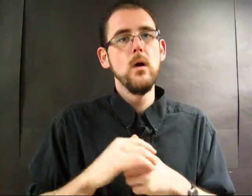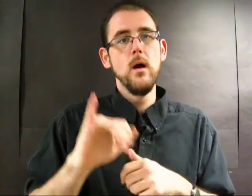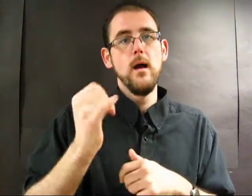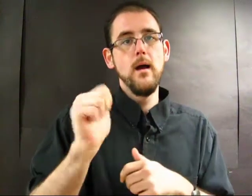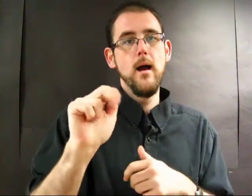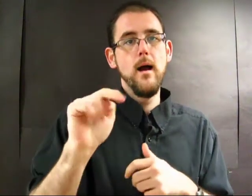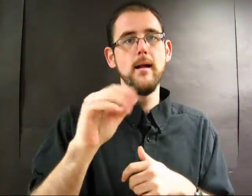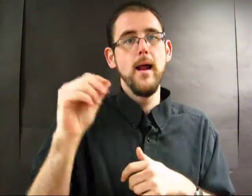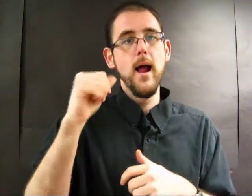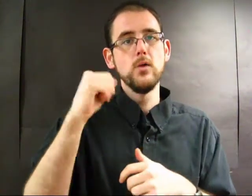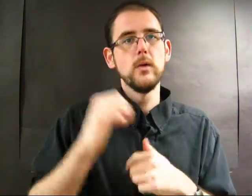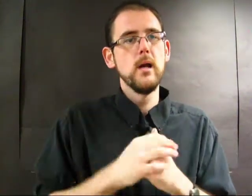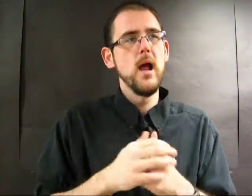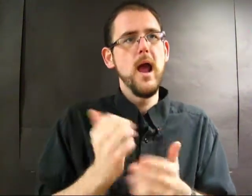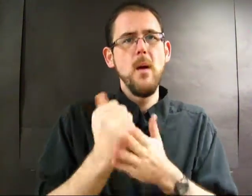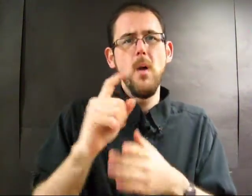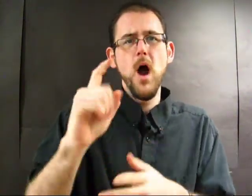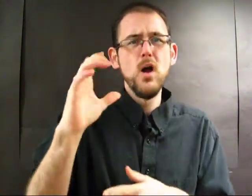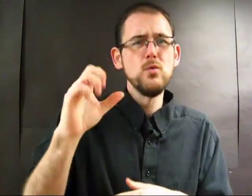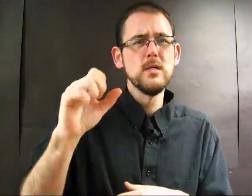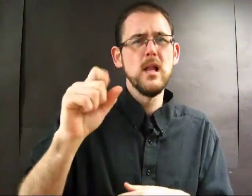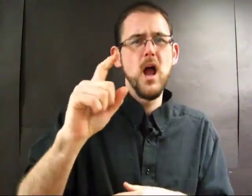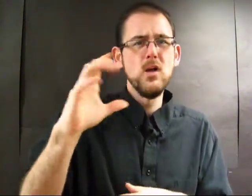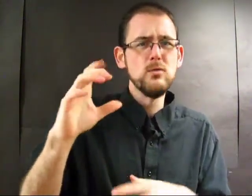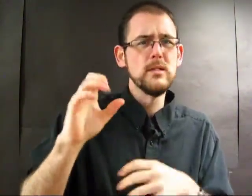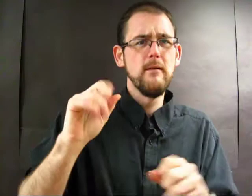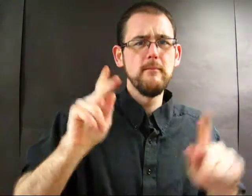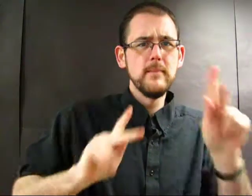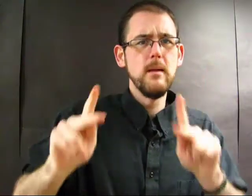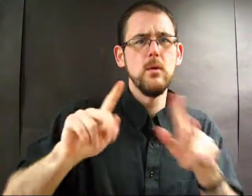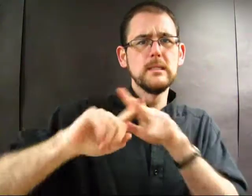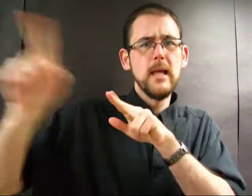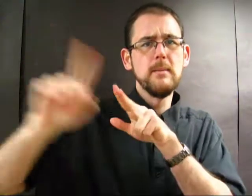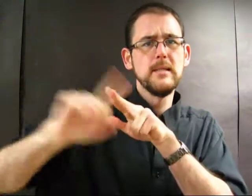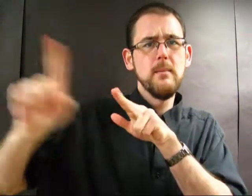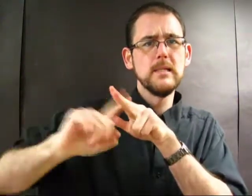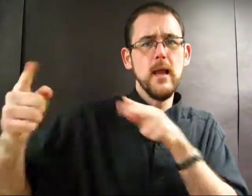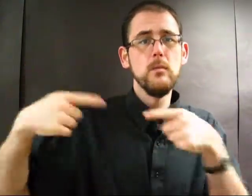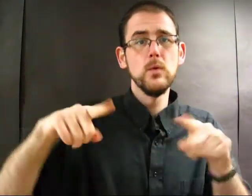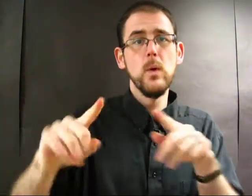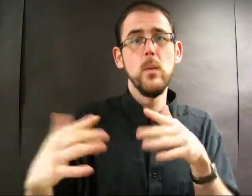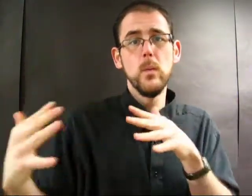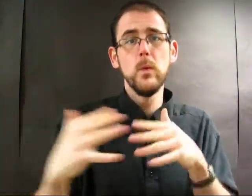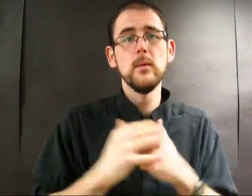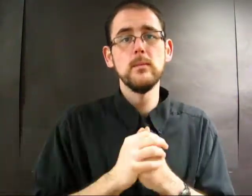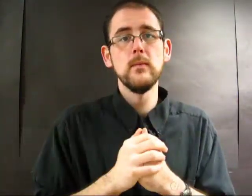Jan and Antonina helped hundreds of people escape during the war.